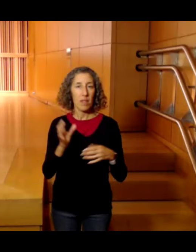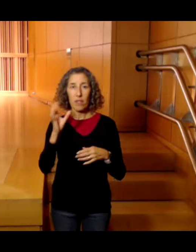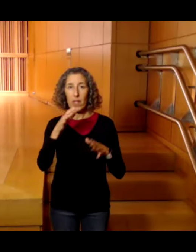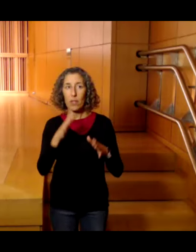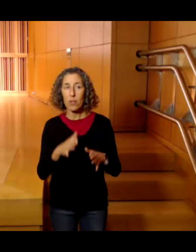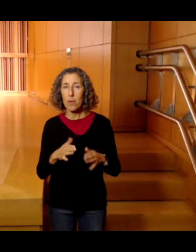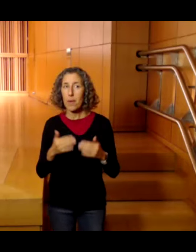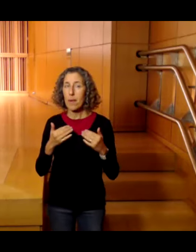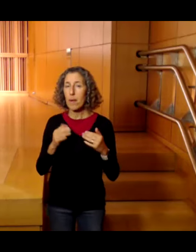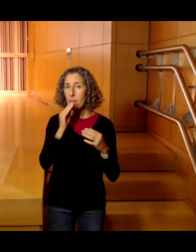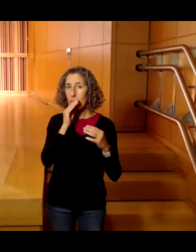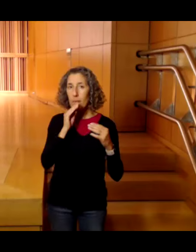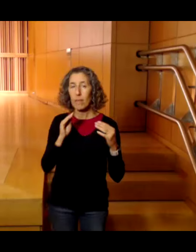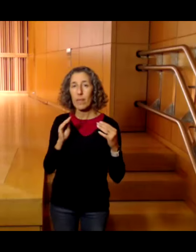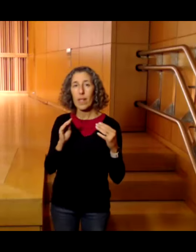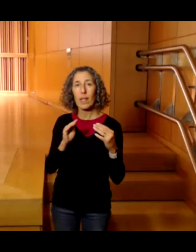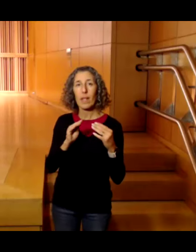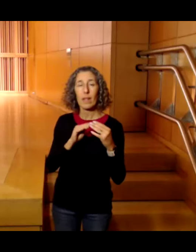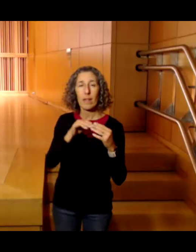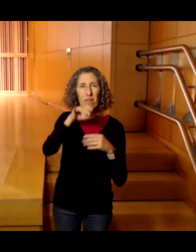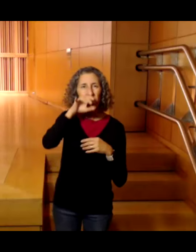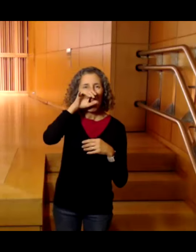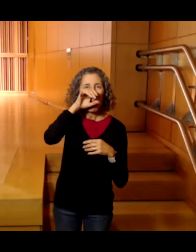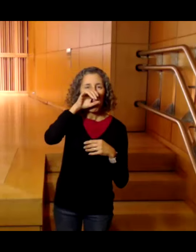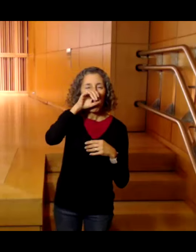smells up close, the shock of unfamiliar human scent.